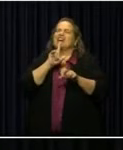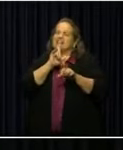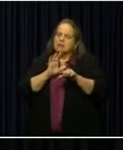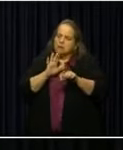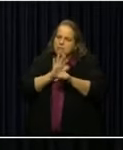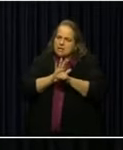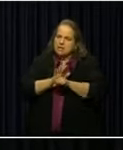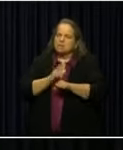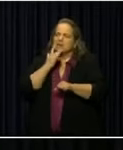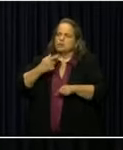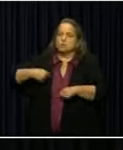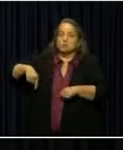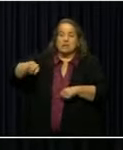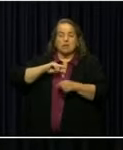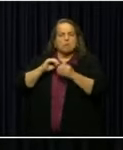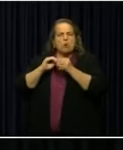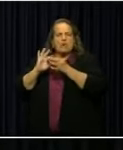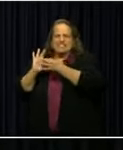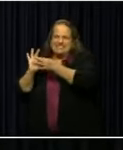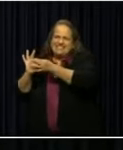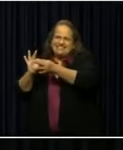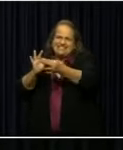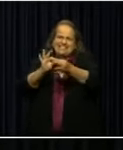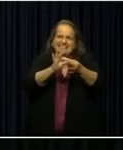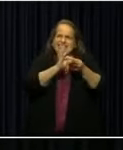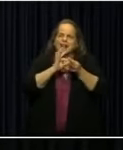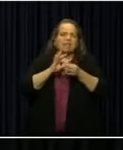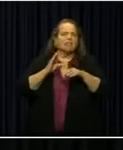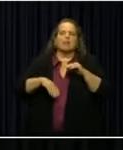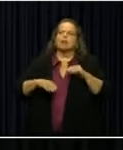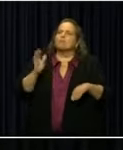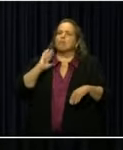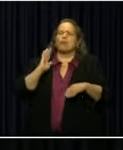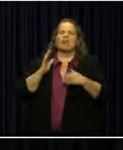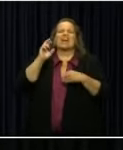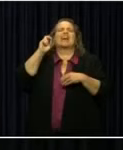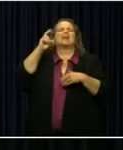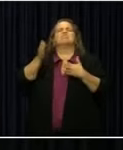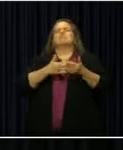THE REASON WE HAVE NOT EXCEED OUR HEALTH CARE CAPACITY IS